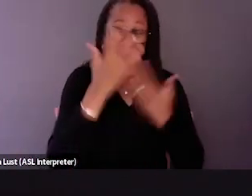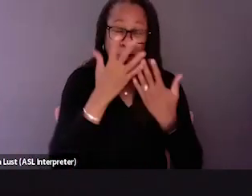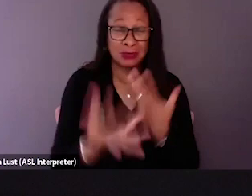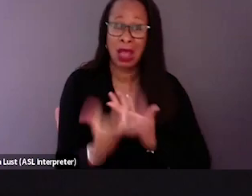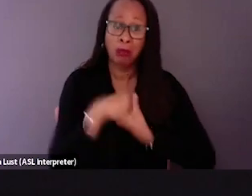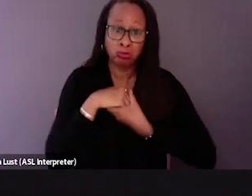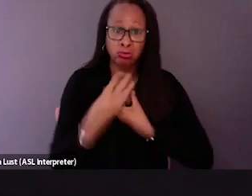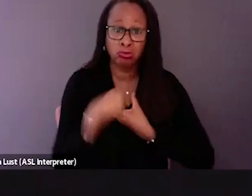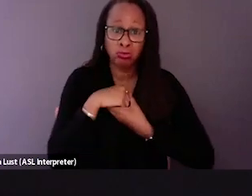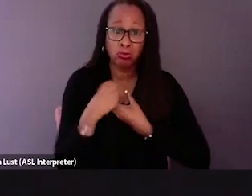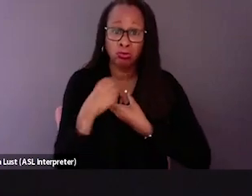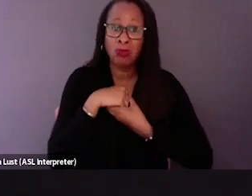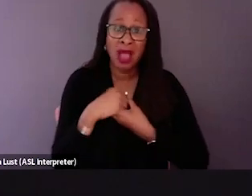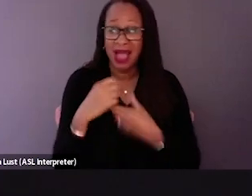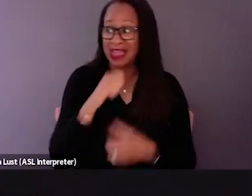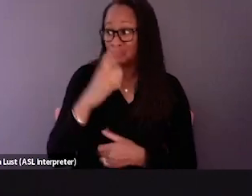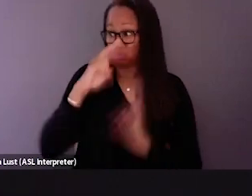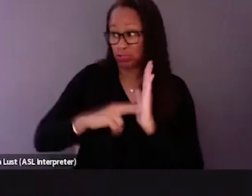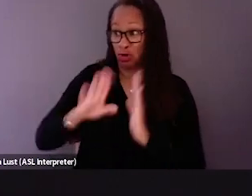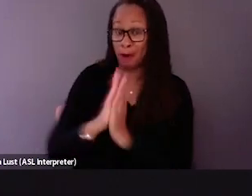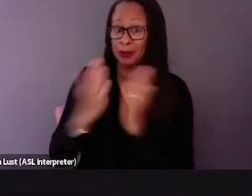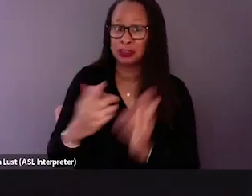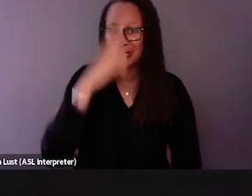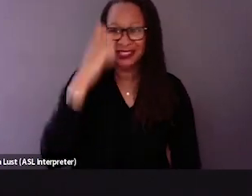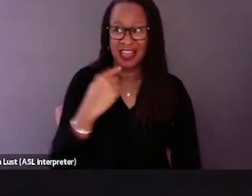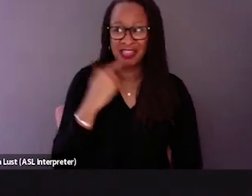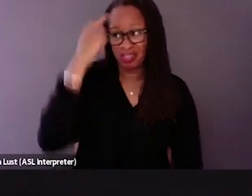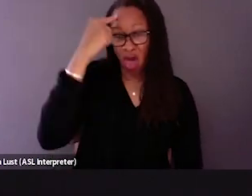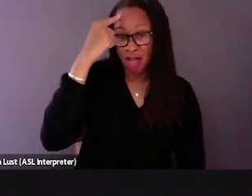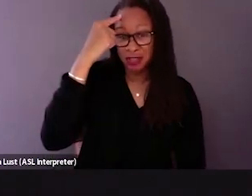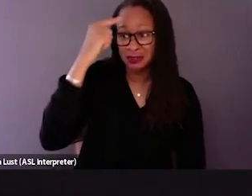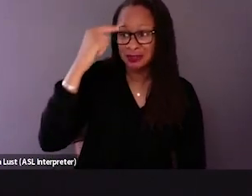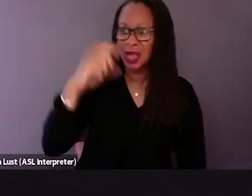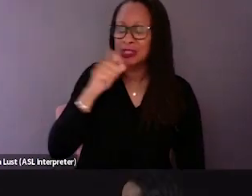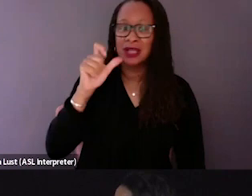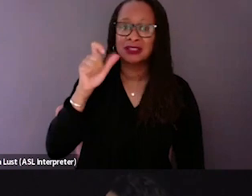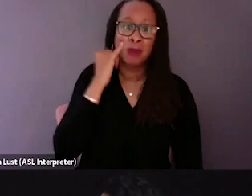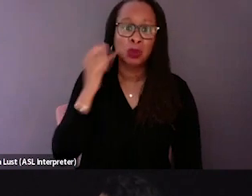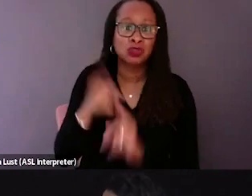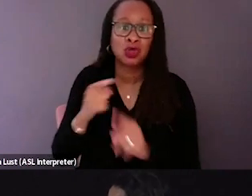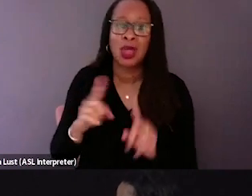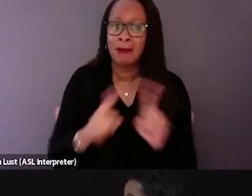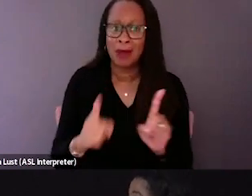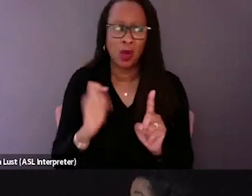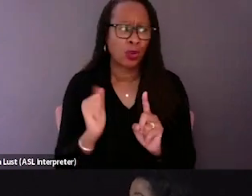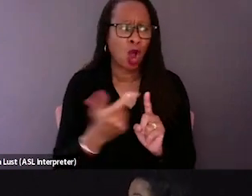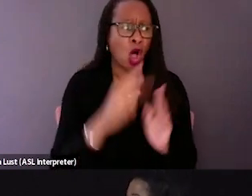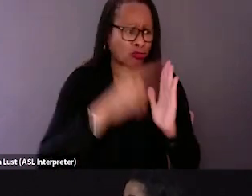'cause I thought I wasn't supposed to. I mean, somehow we were all passing around V.C. Andrews' books. I don't know if any of you have read "Flowers in the Attic."